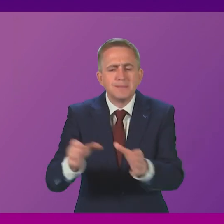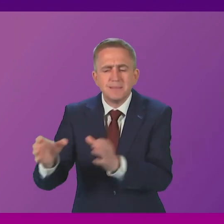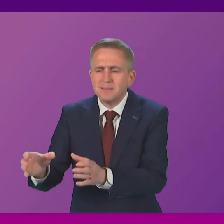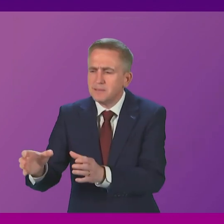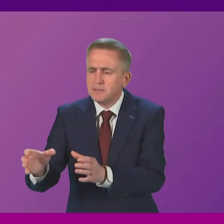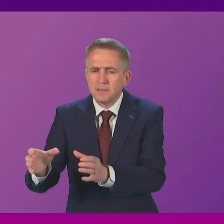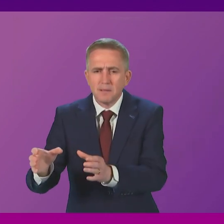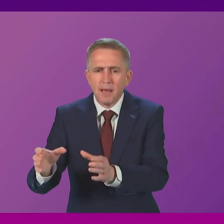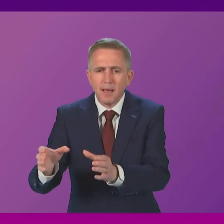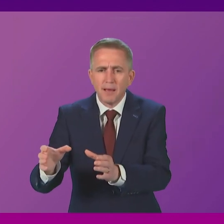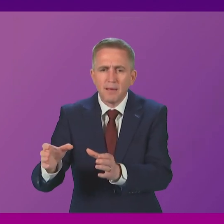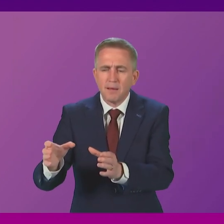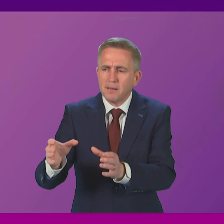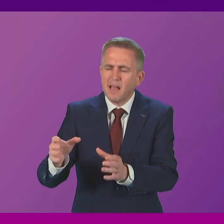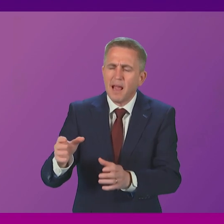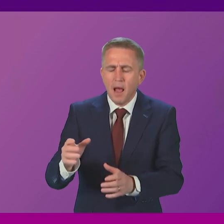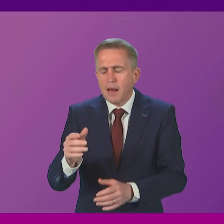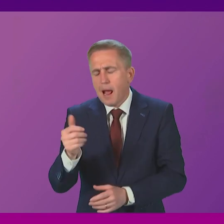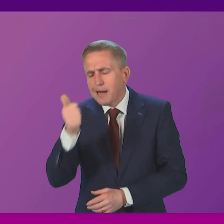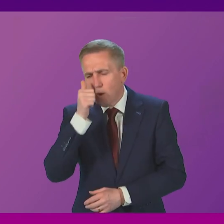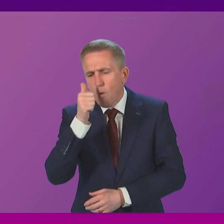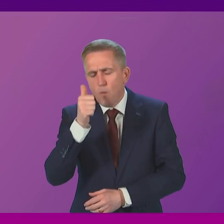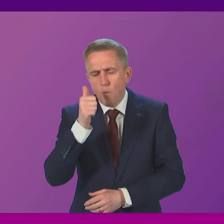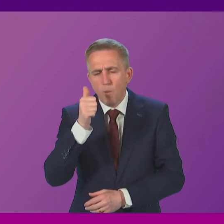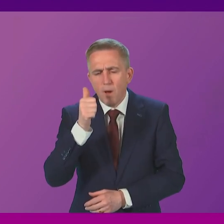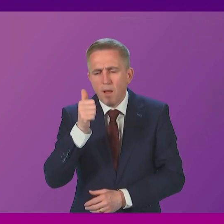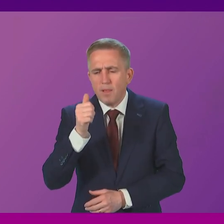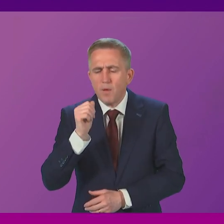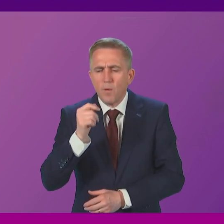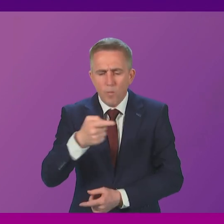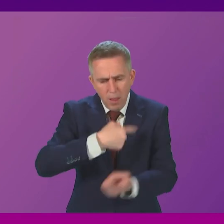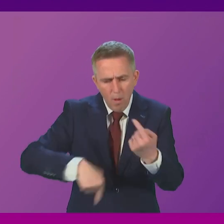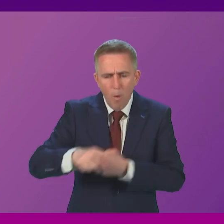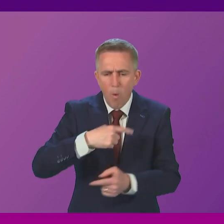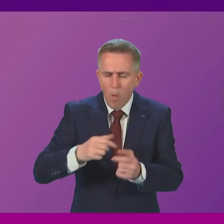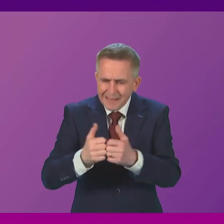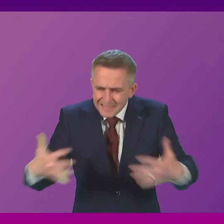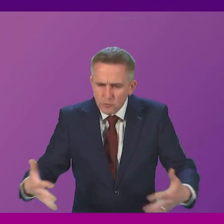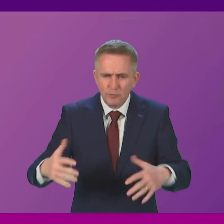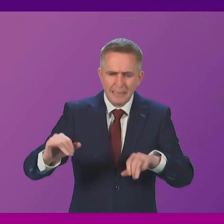I do not make this offer naively; I know that we will continue quite frequently to disagree forcefully.